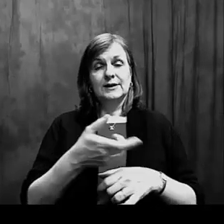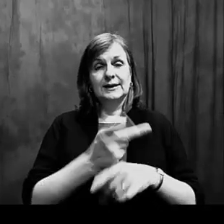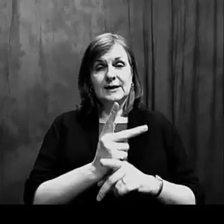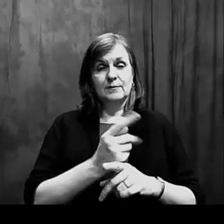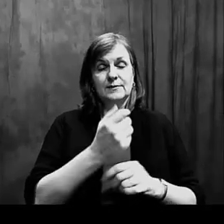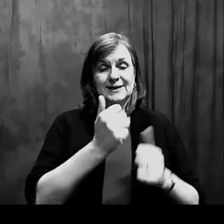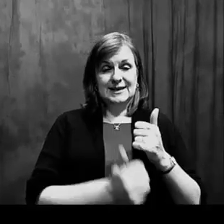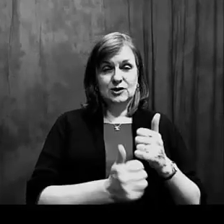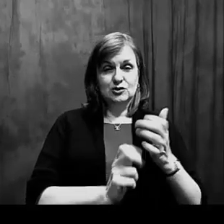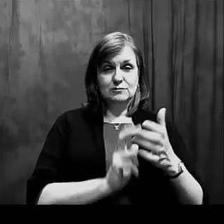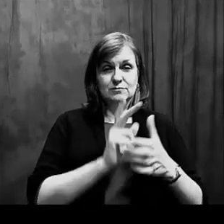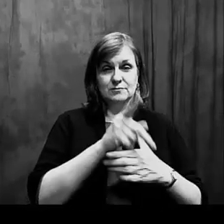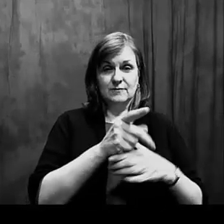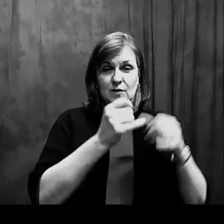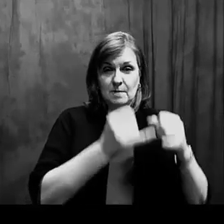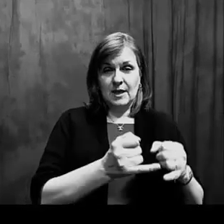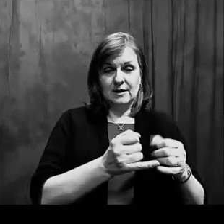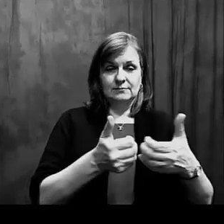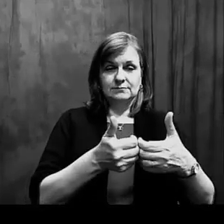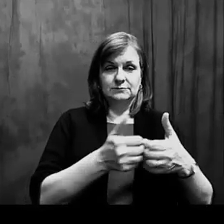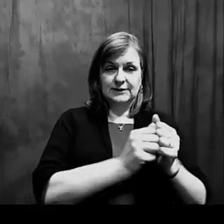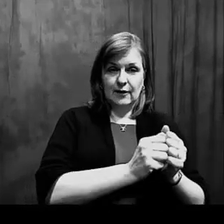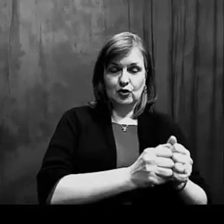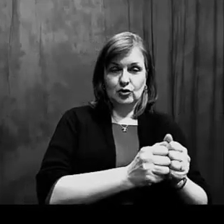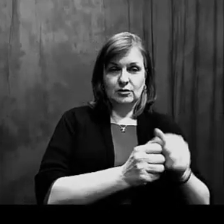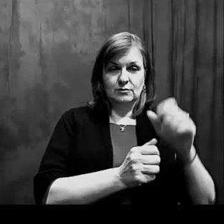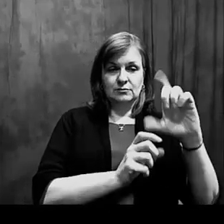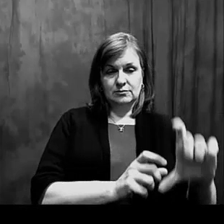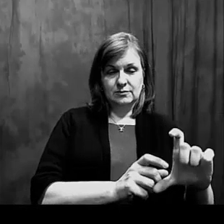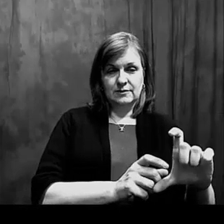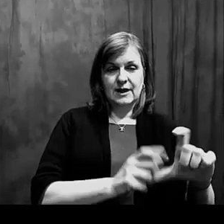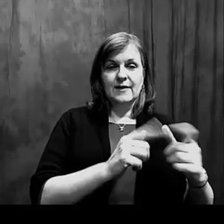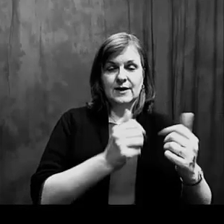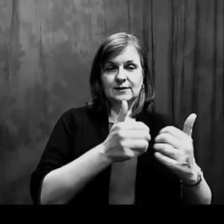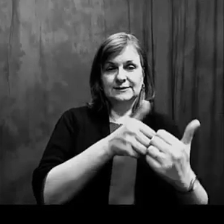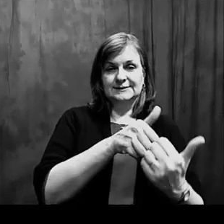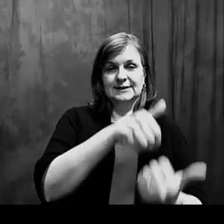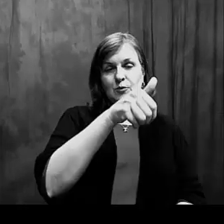we say alright -- this individual is gonna go here big "Y" little "y"